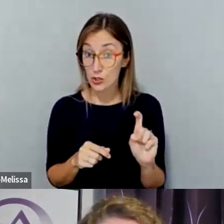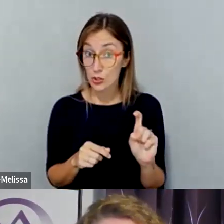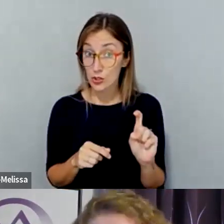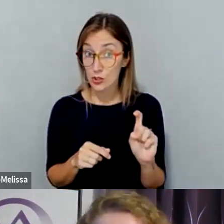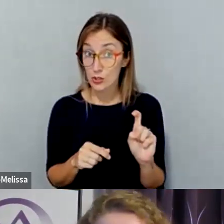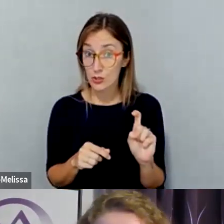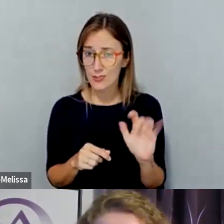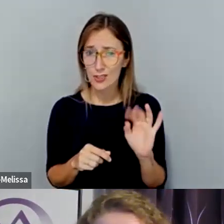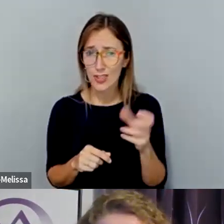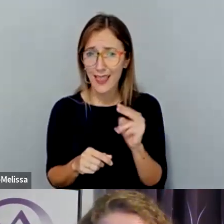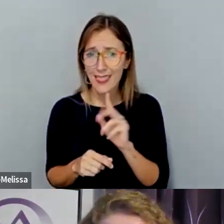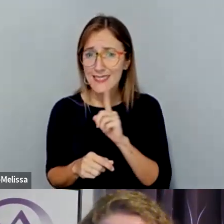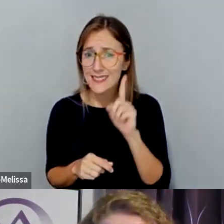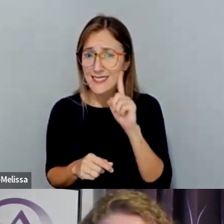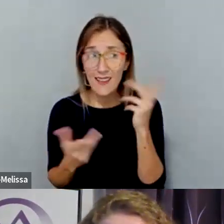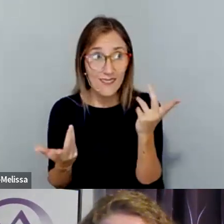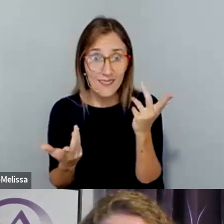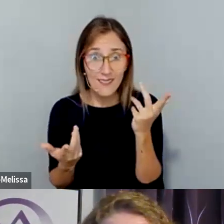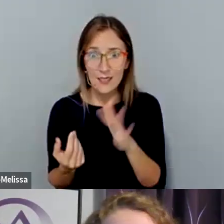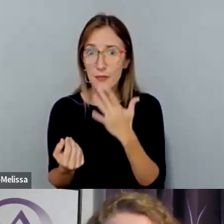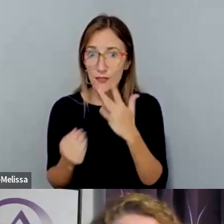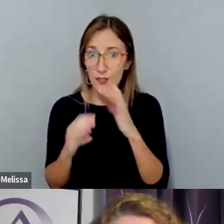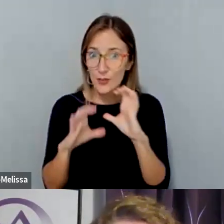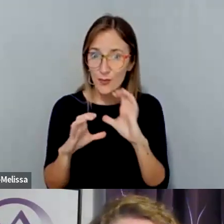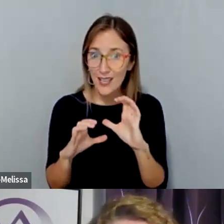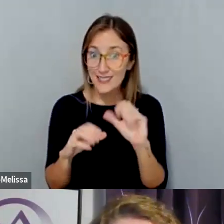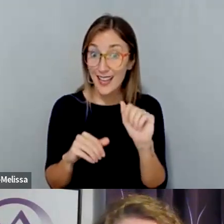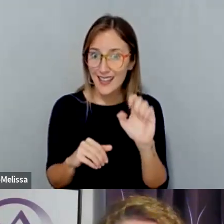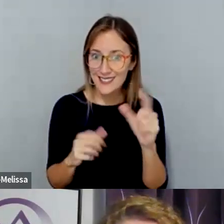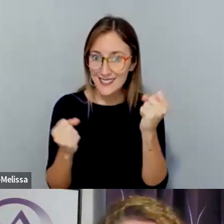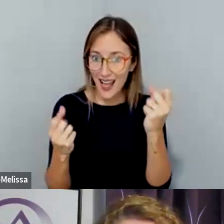jump in and break some of this down. The first question was: Are the